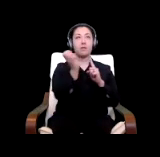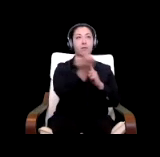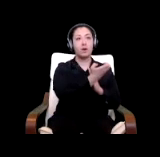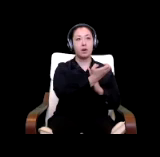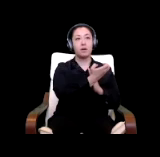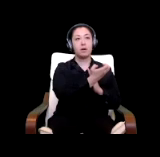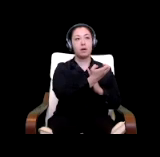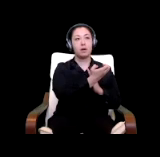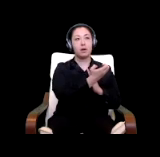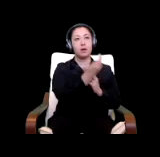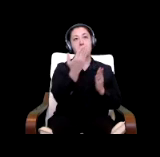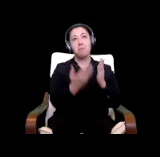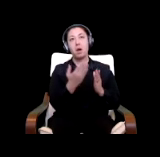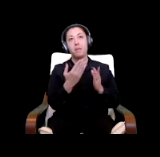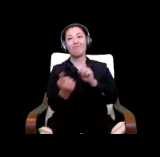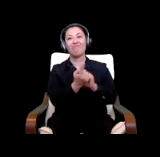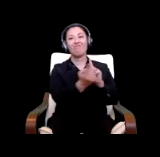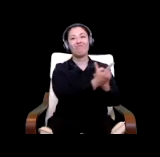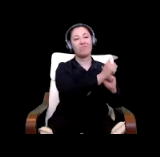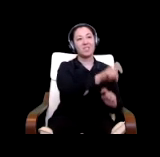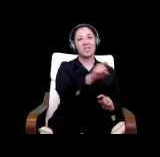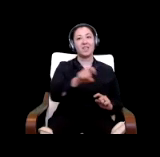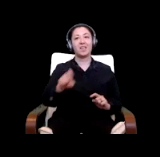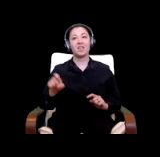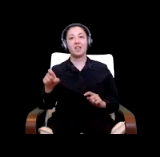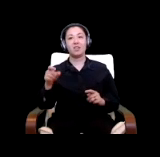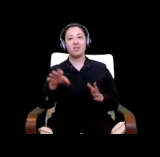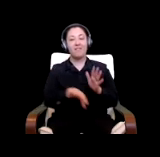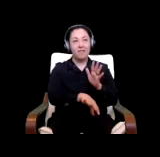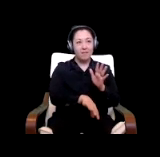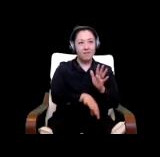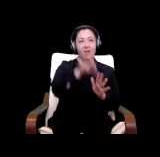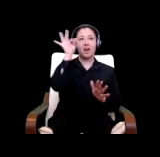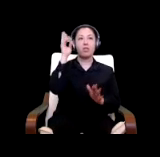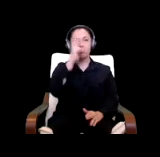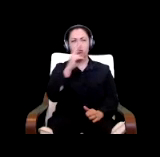or make environmental accommodations to try to identify the reasons for the behavior including any